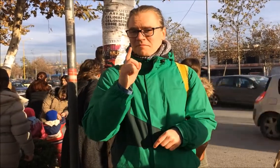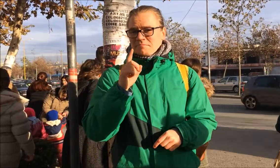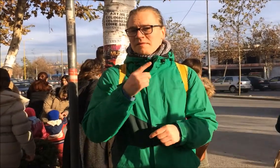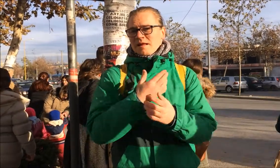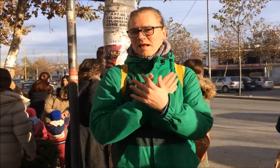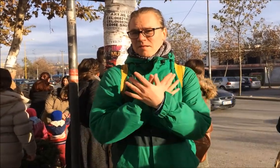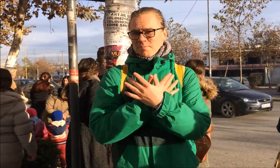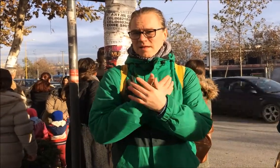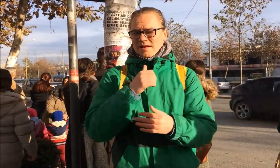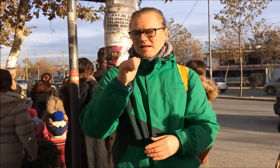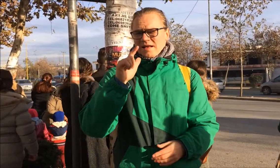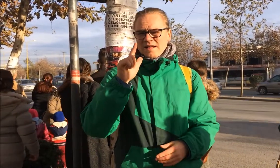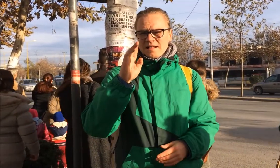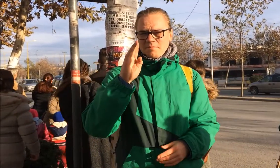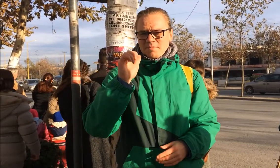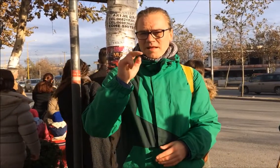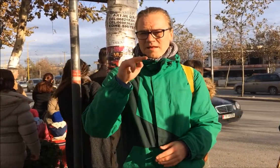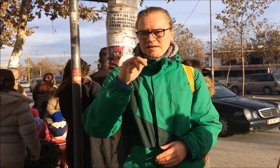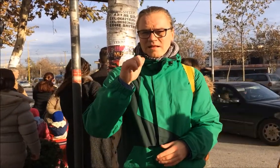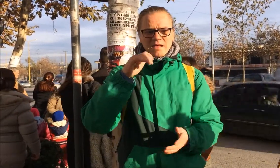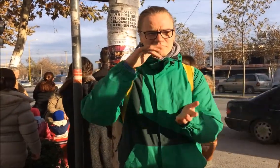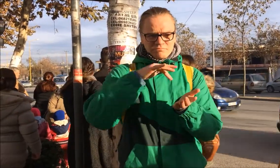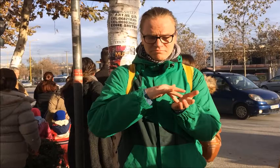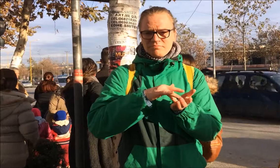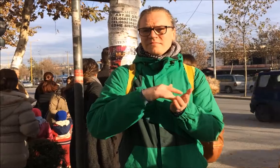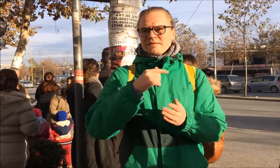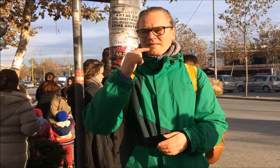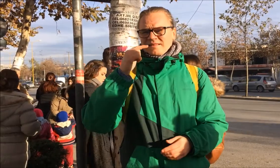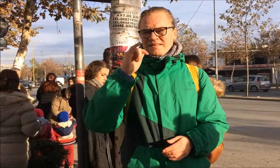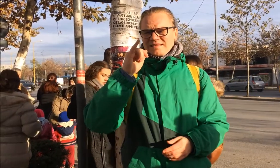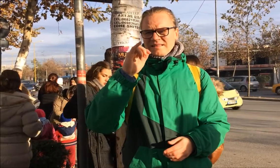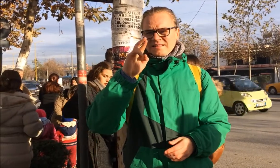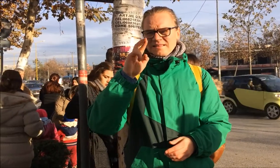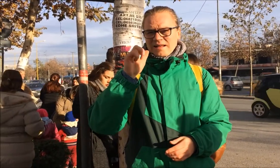Right now, I´m in Tirana in Albania and I´m going to work now.